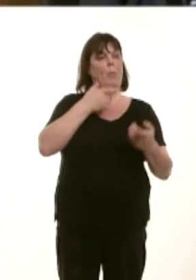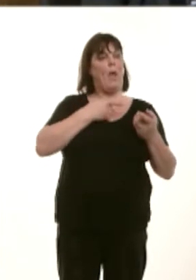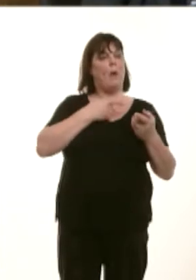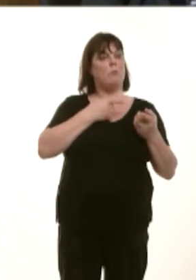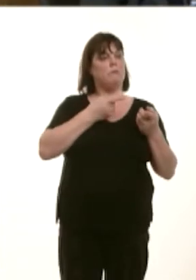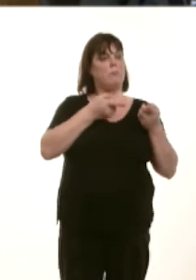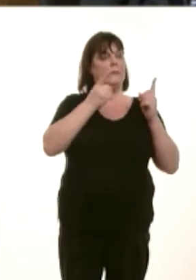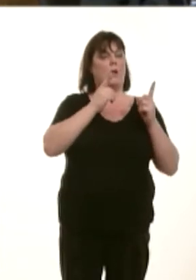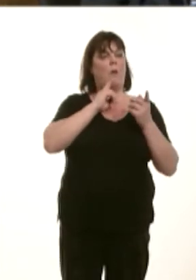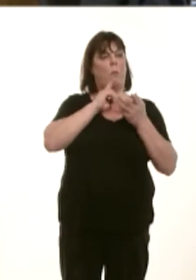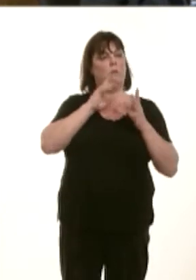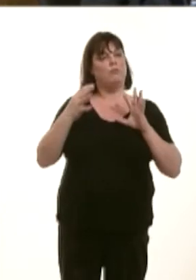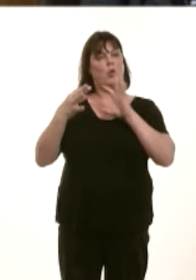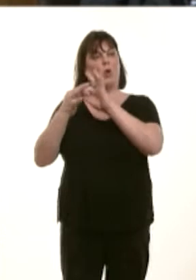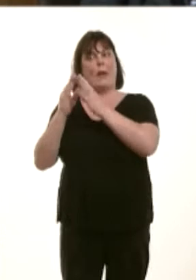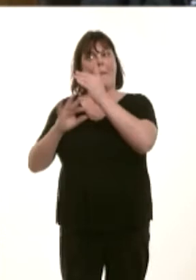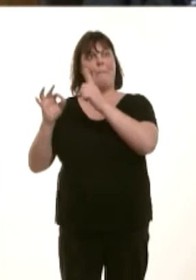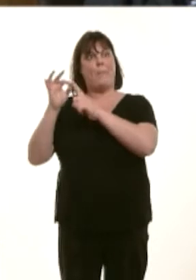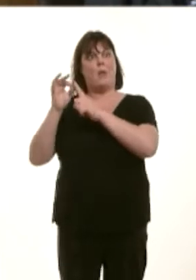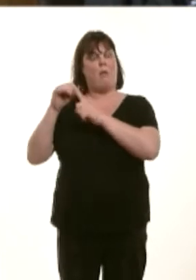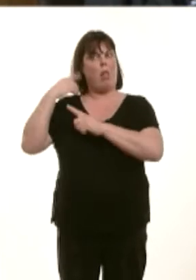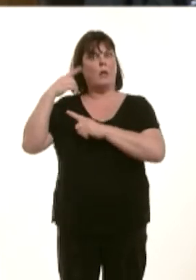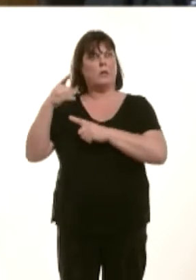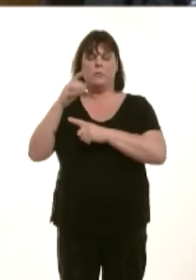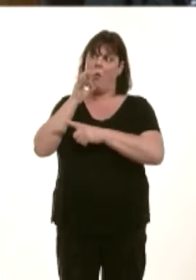give the opinion of farmers in Wales in terms of the situation in the dairy industry.